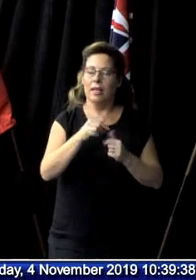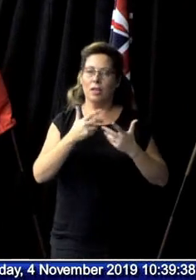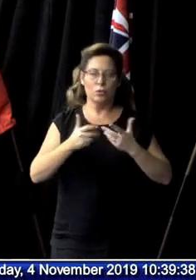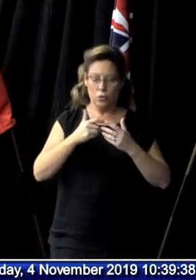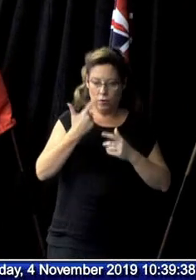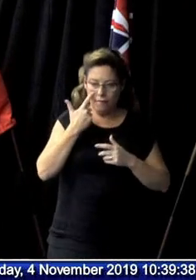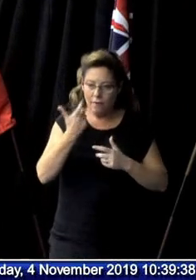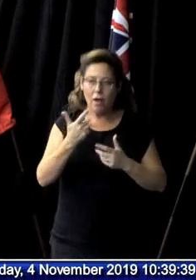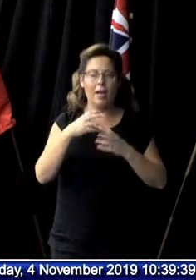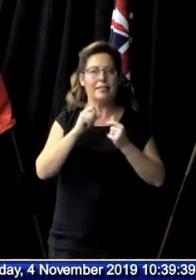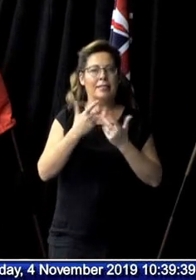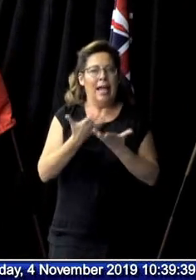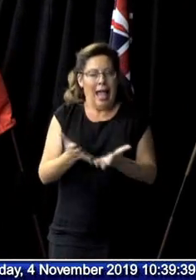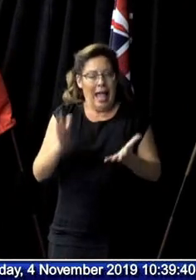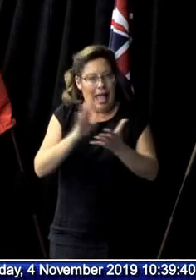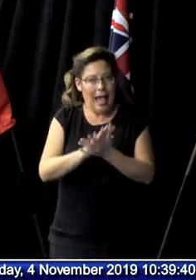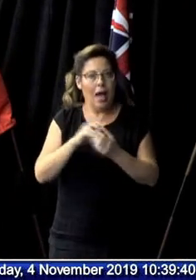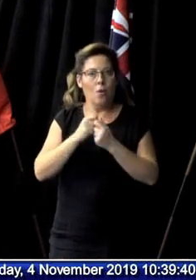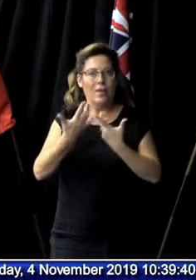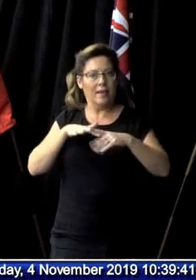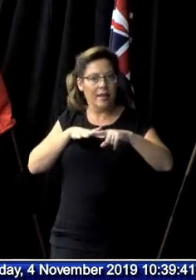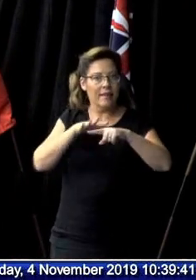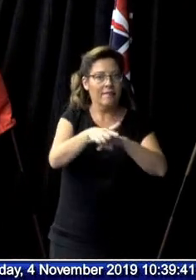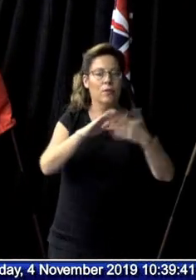But that is our job and that is the job we are determined to do.